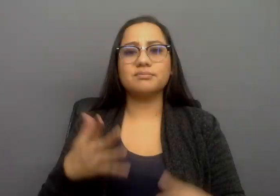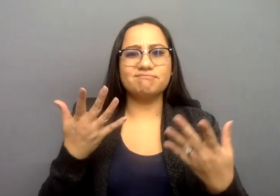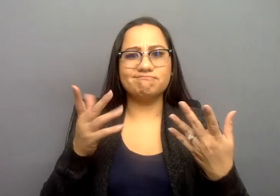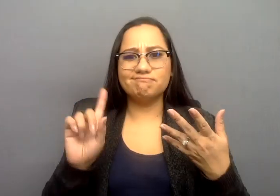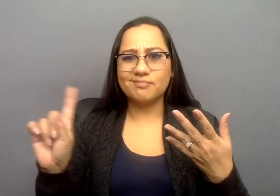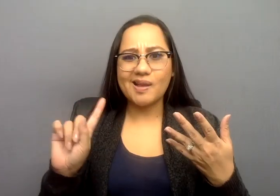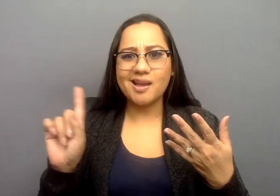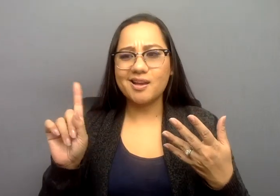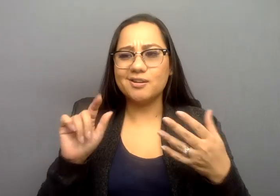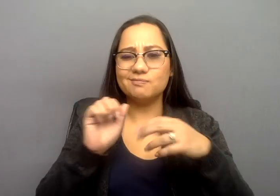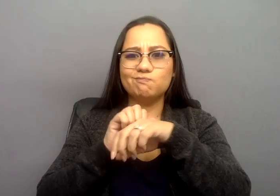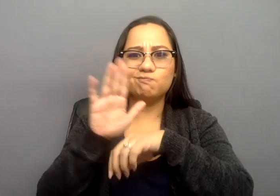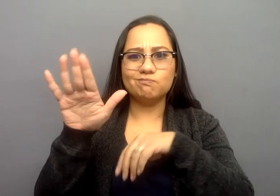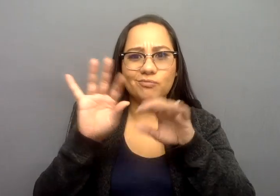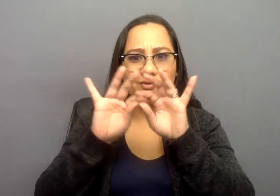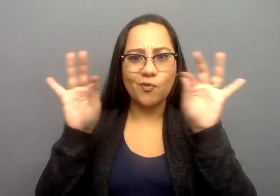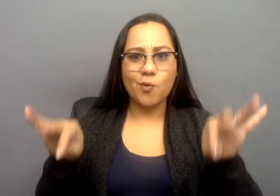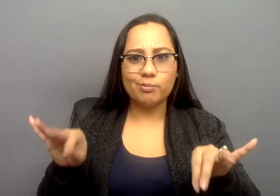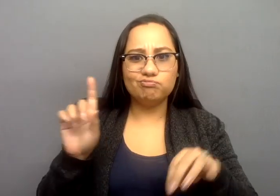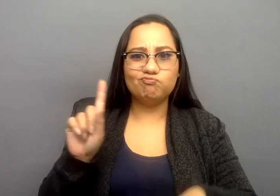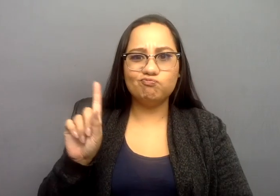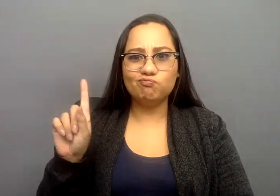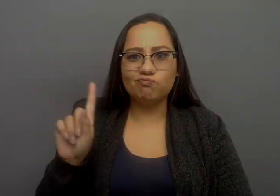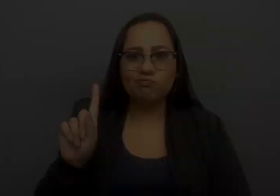Where do people send the form?